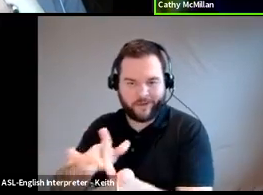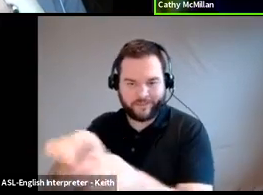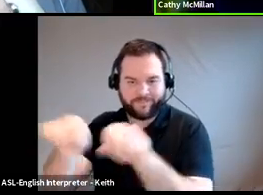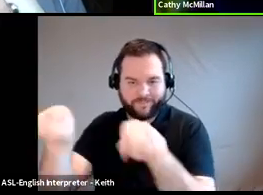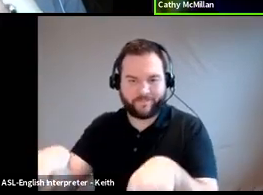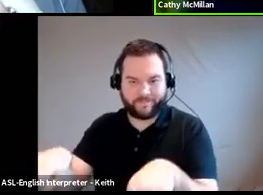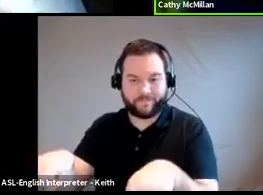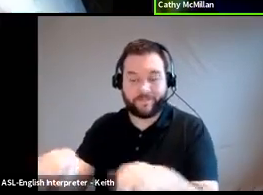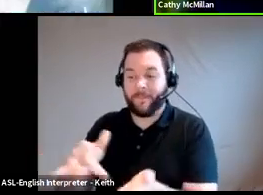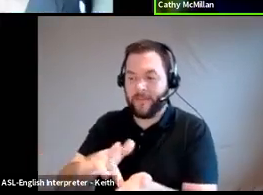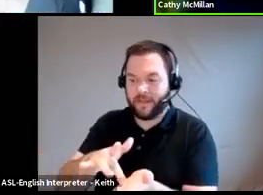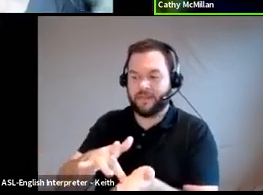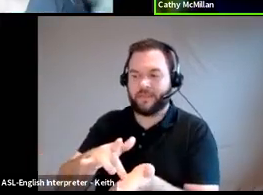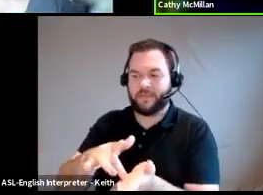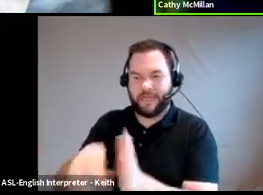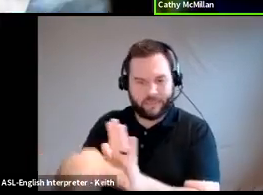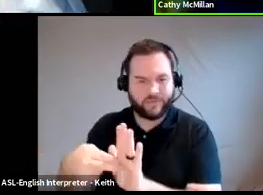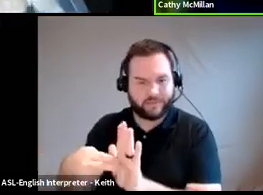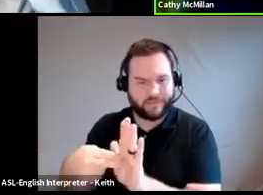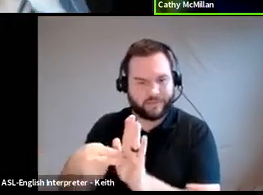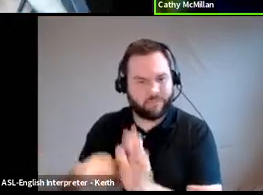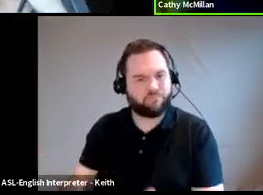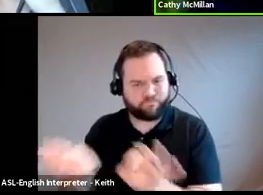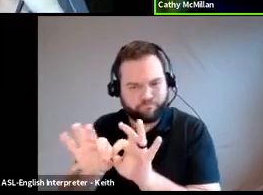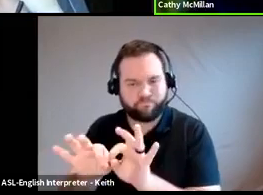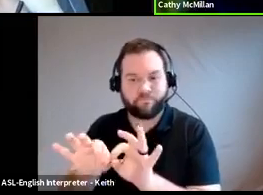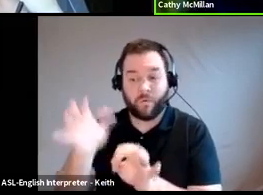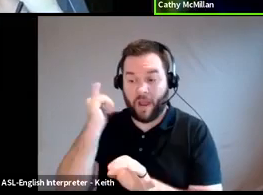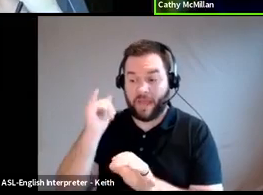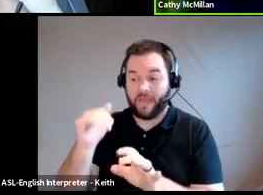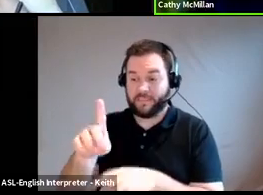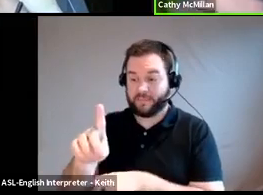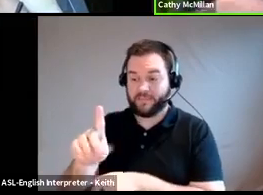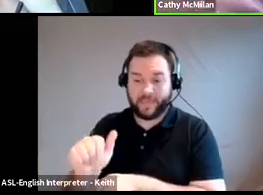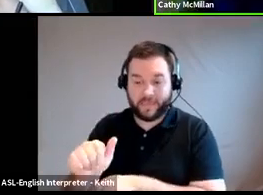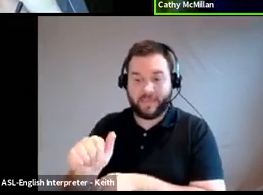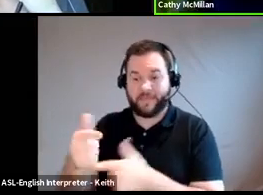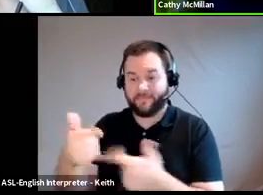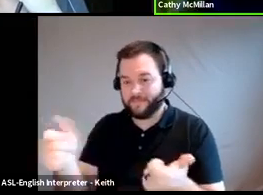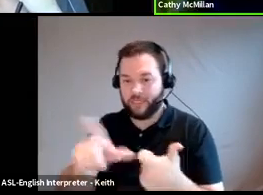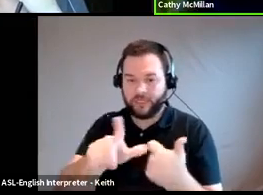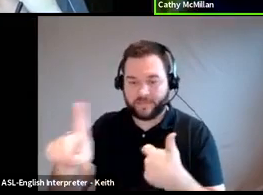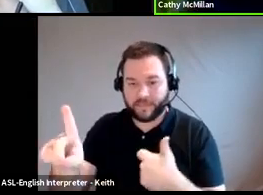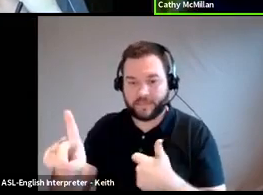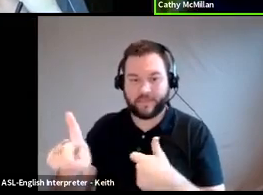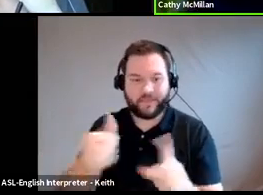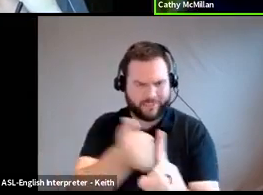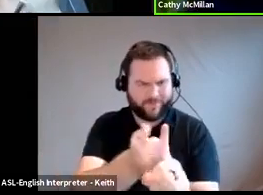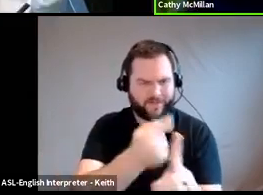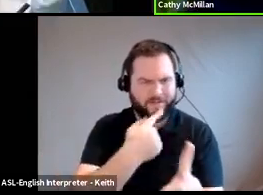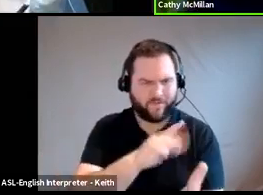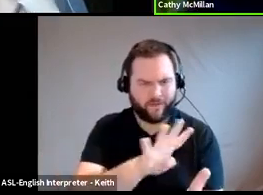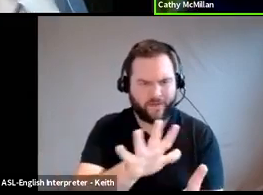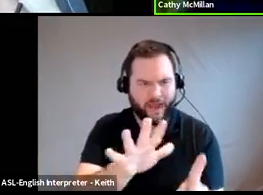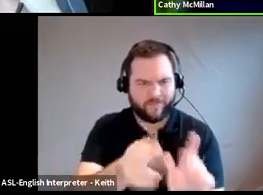system. so that so that we're all getting met so that we're all getting medical diagnosis, because these. conditions. What you got your diagnosis at 45